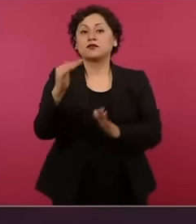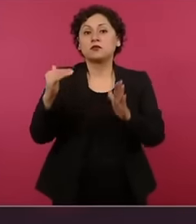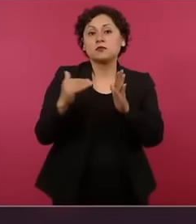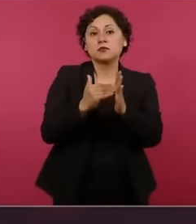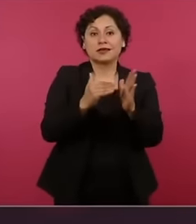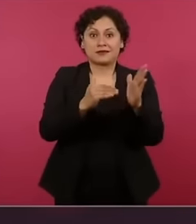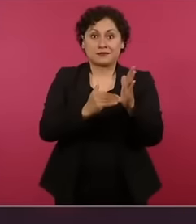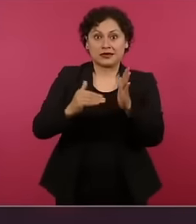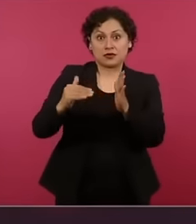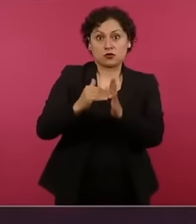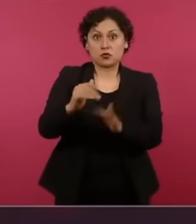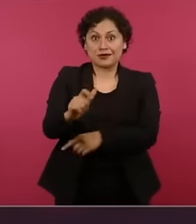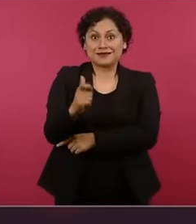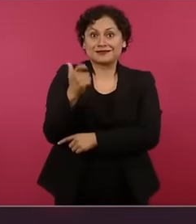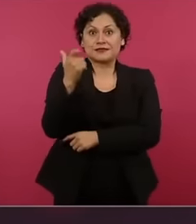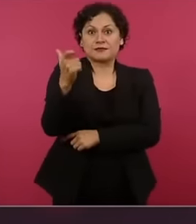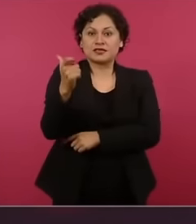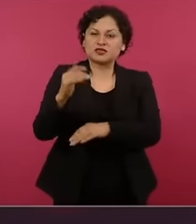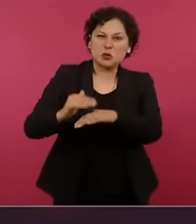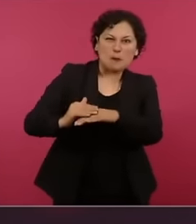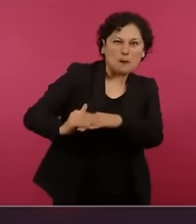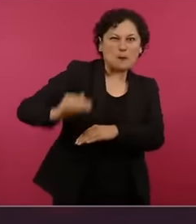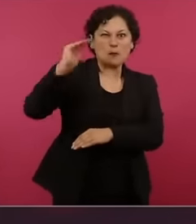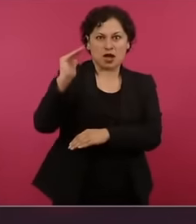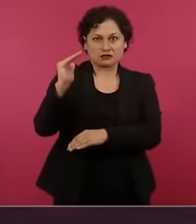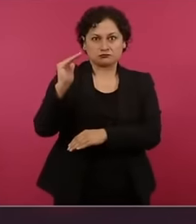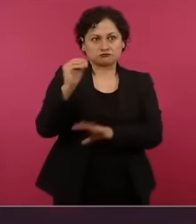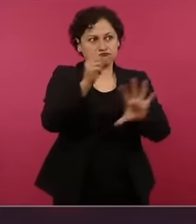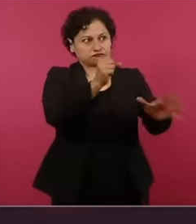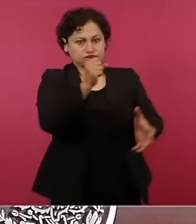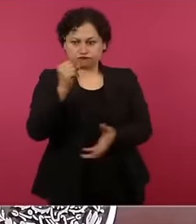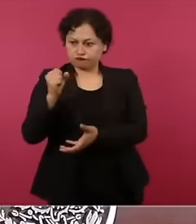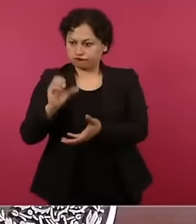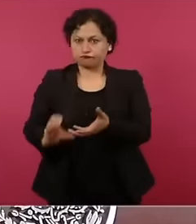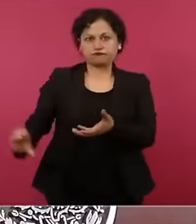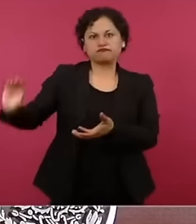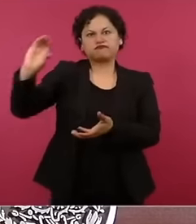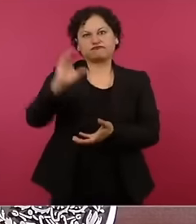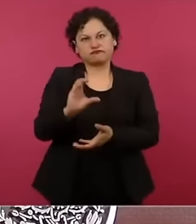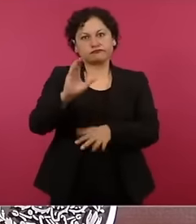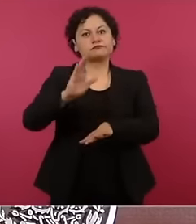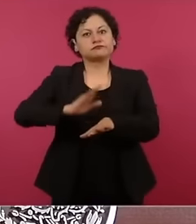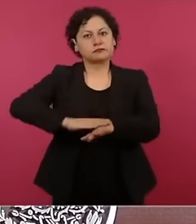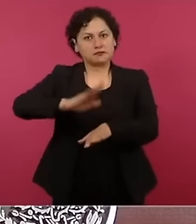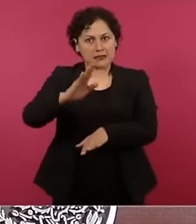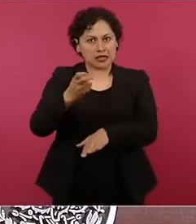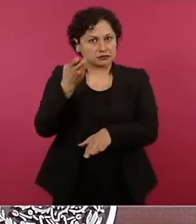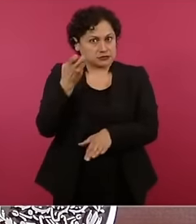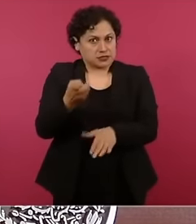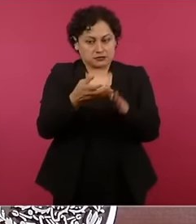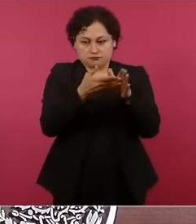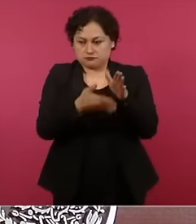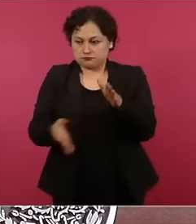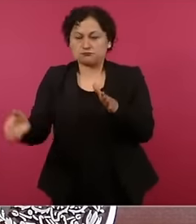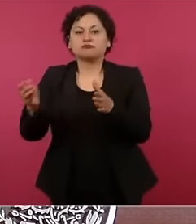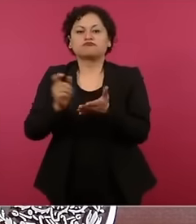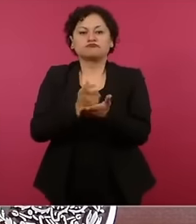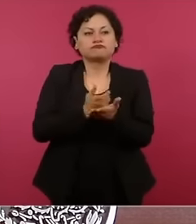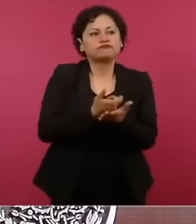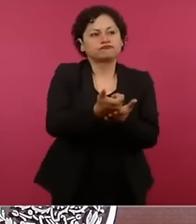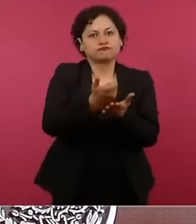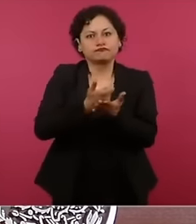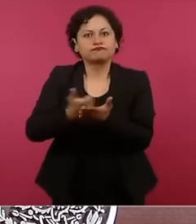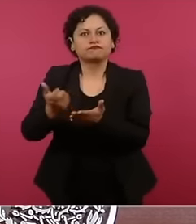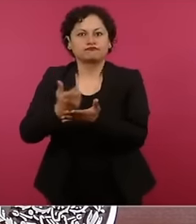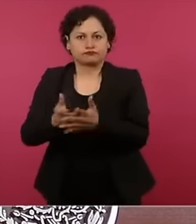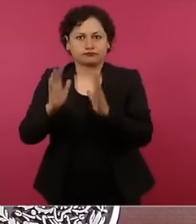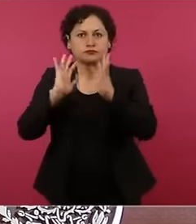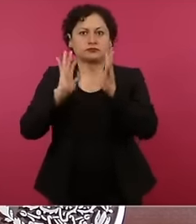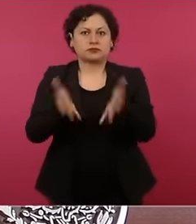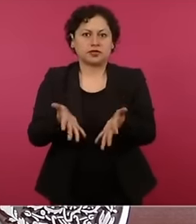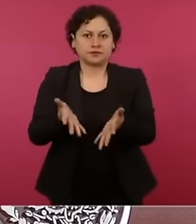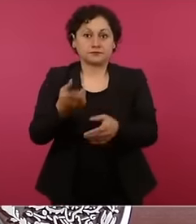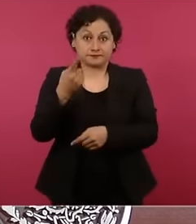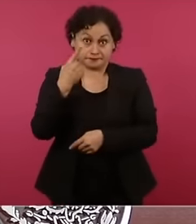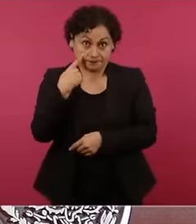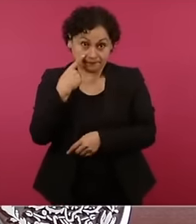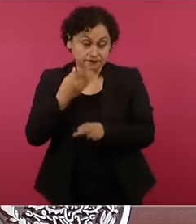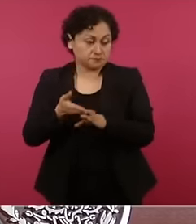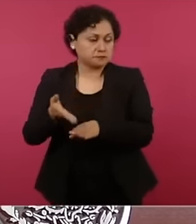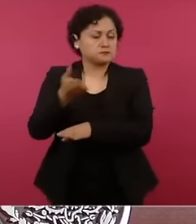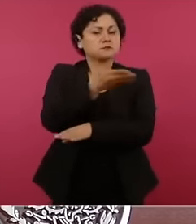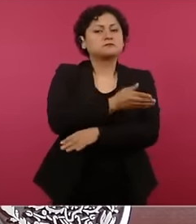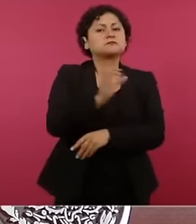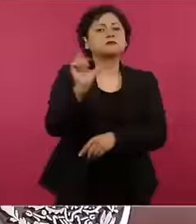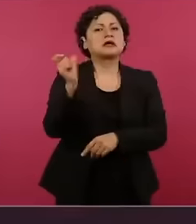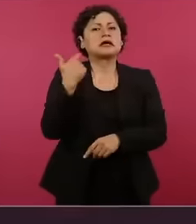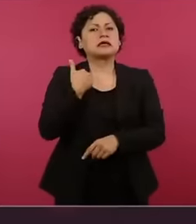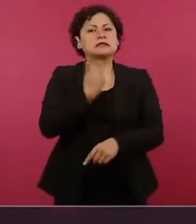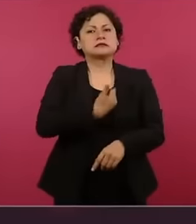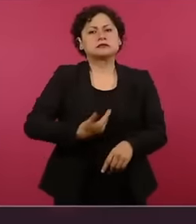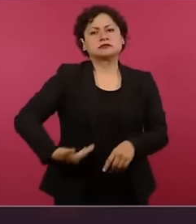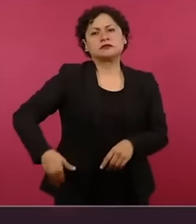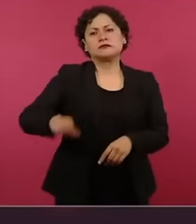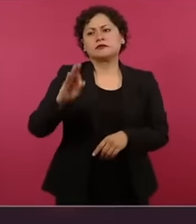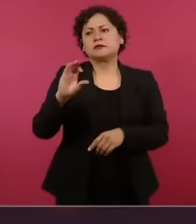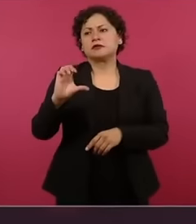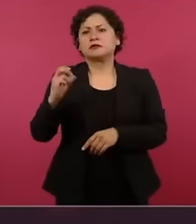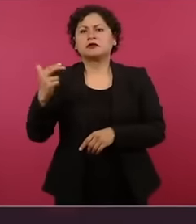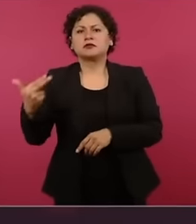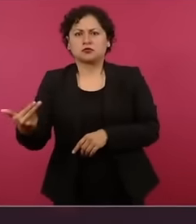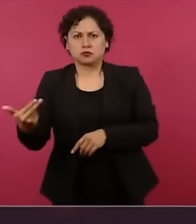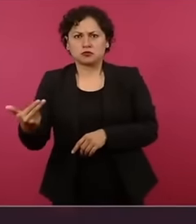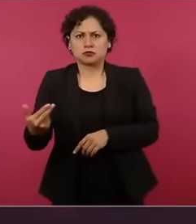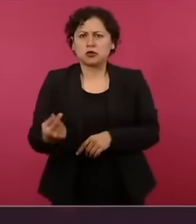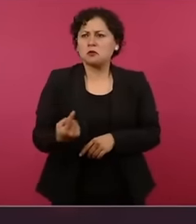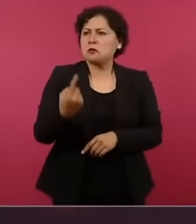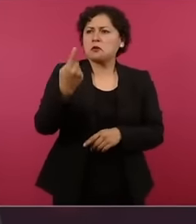was budgeted at the end of the Calderón government, a primary school teacher earned 9,000